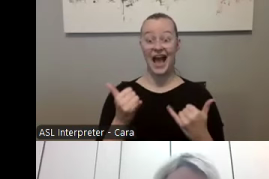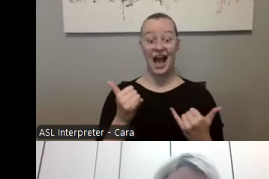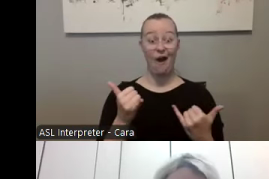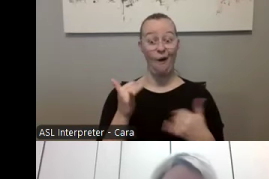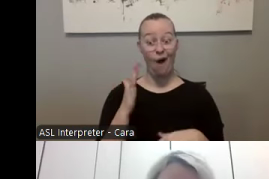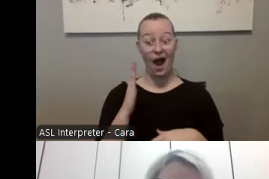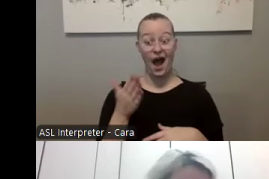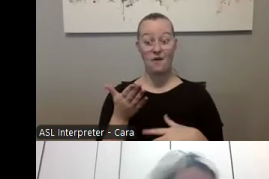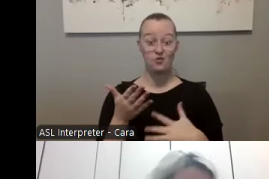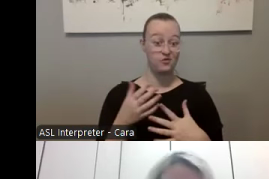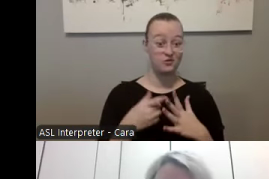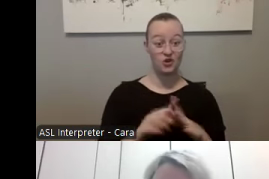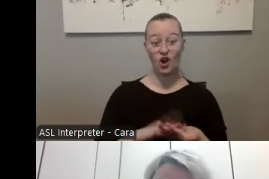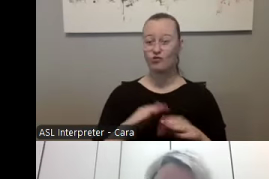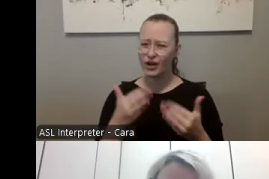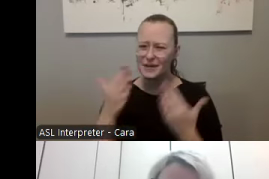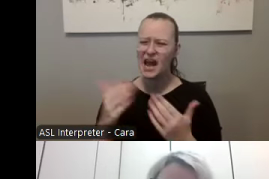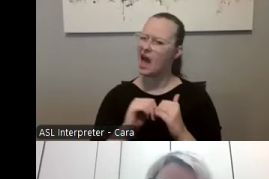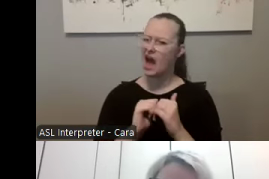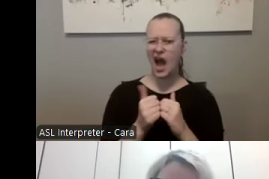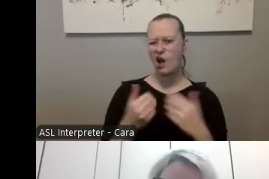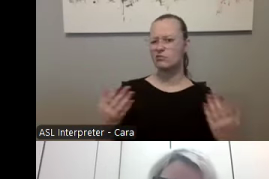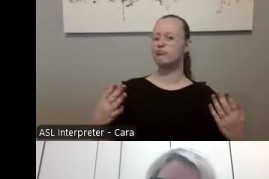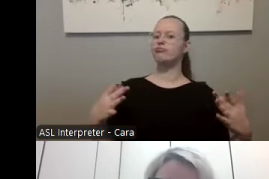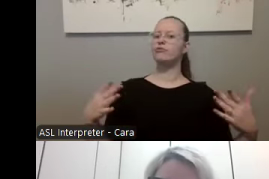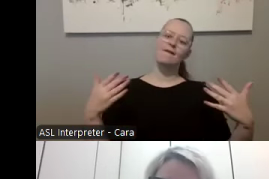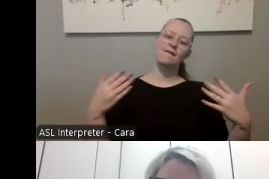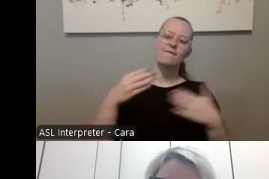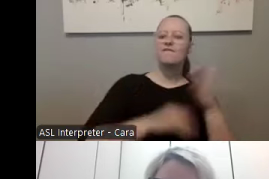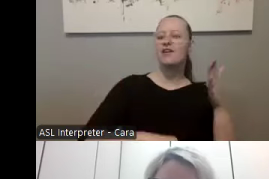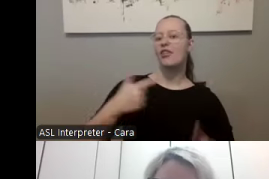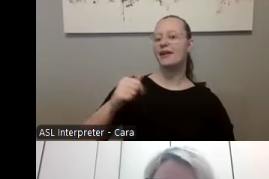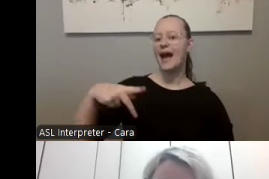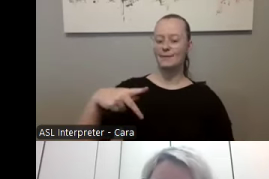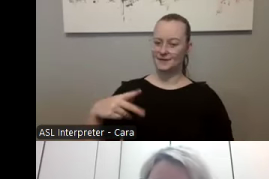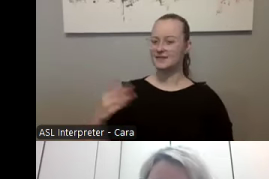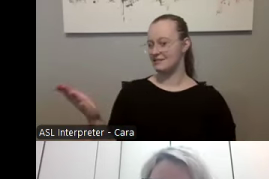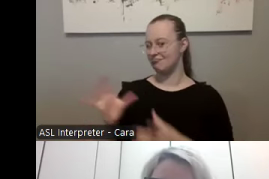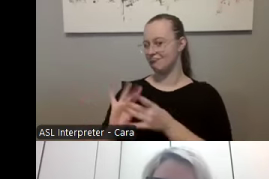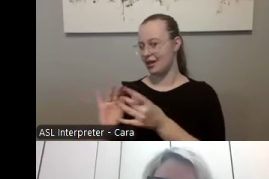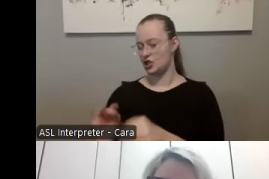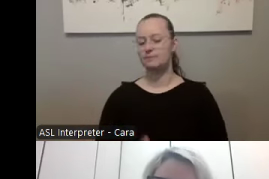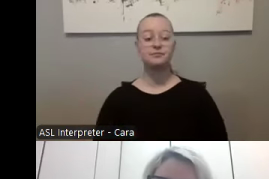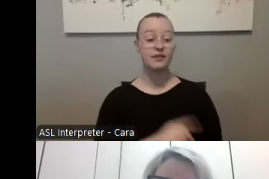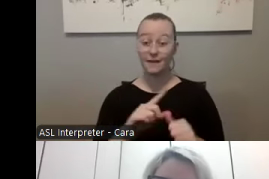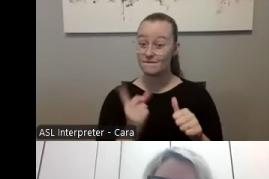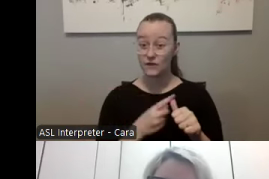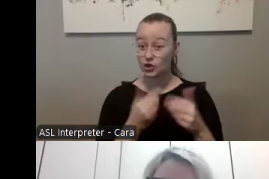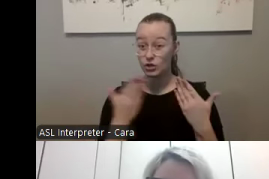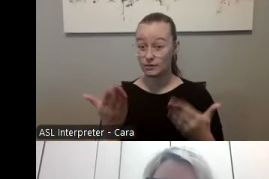recommendations for how to close these important gaps that Dr. Glenn mentioned. The first recommendation is to establish and